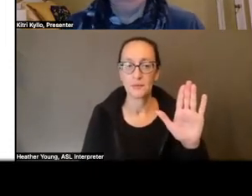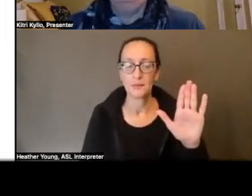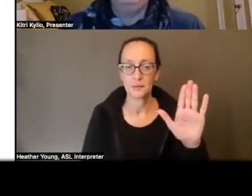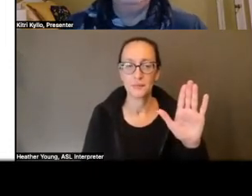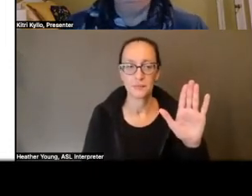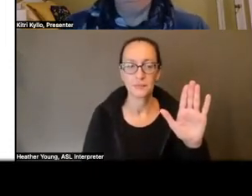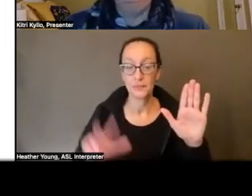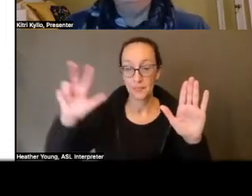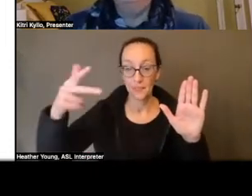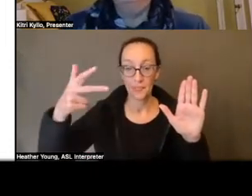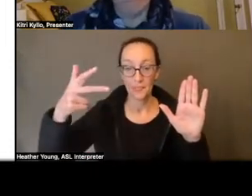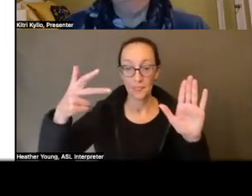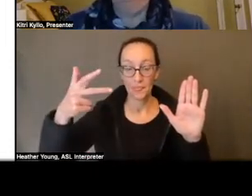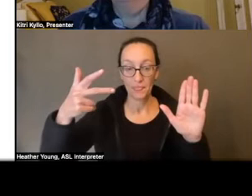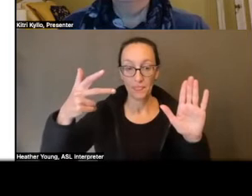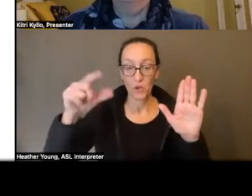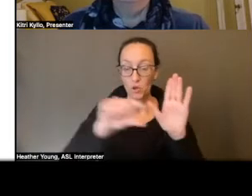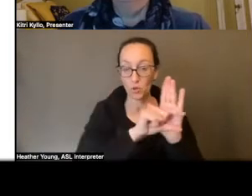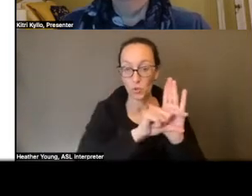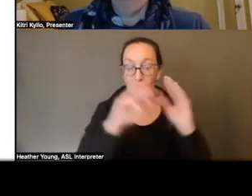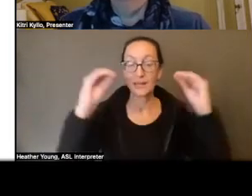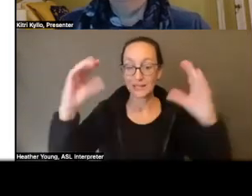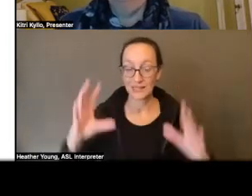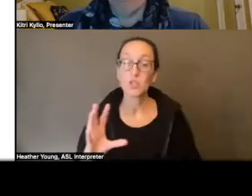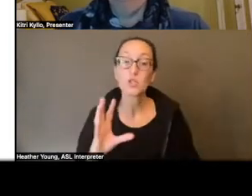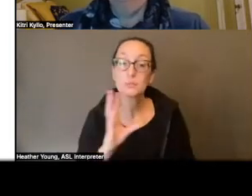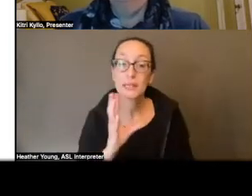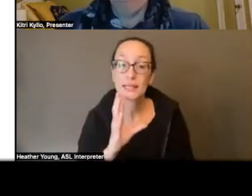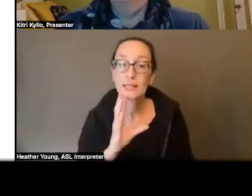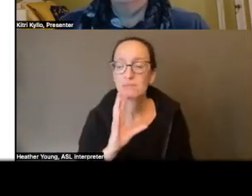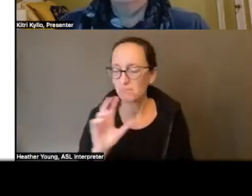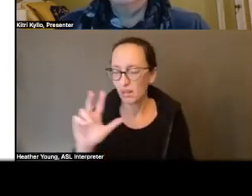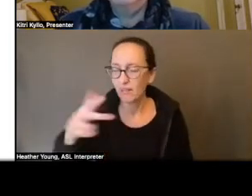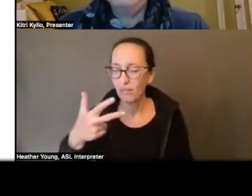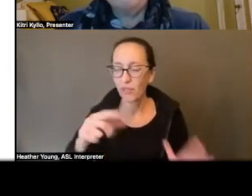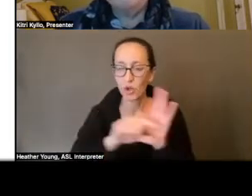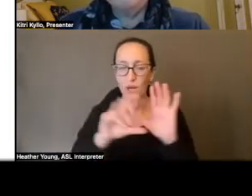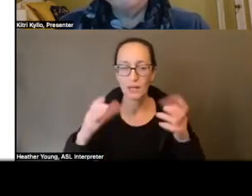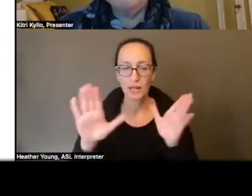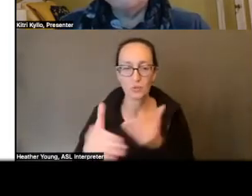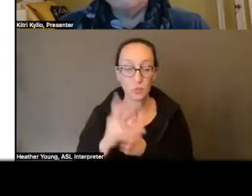to the third-grade classroom. And you can see the puzzle pieces missing.